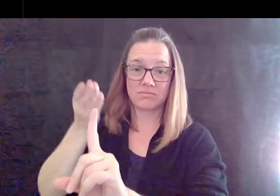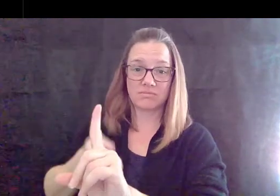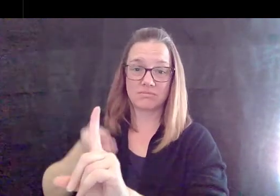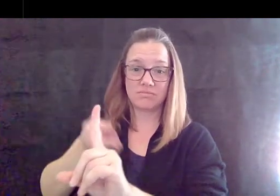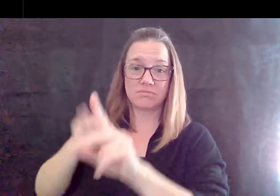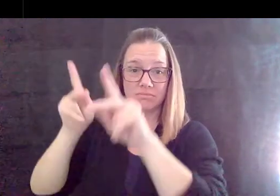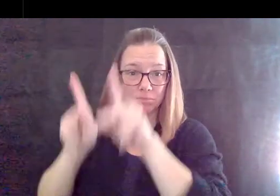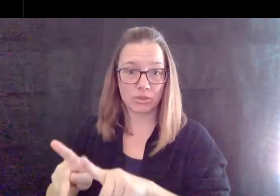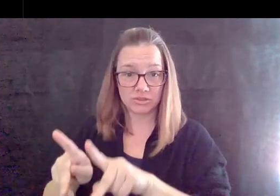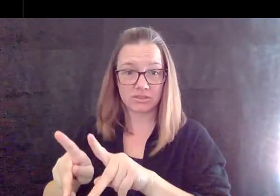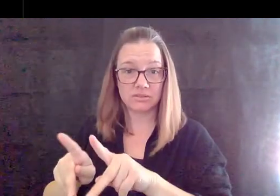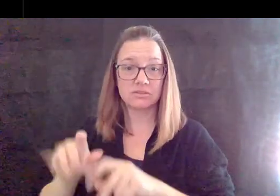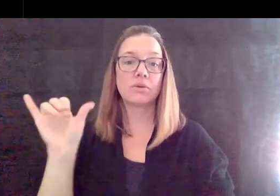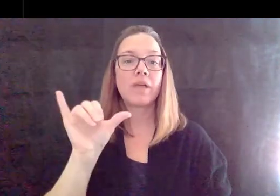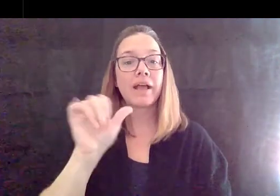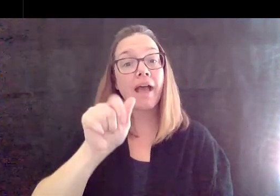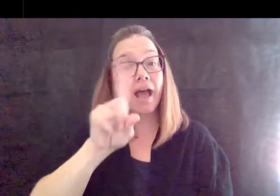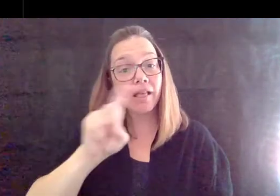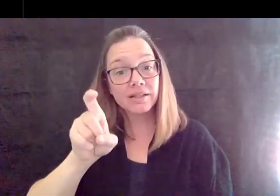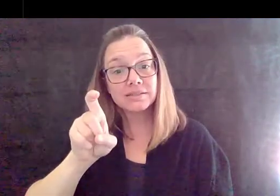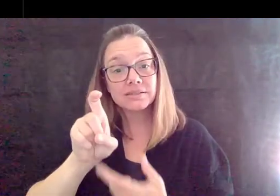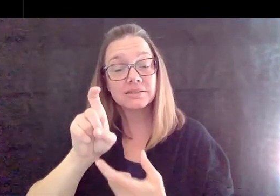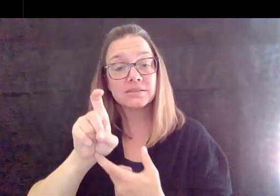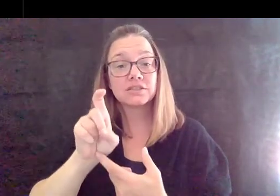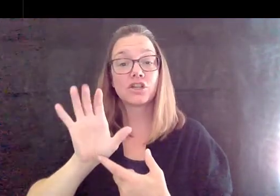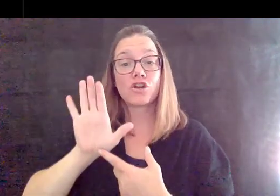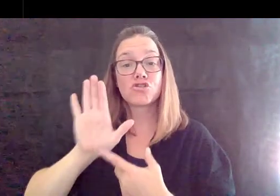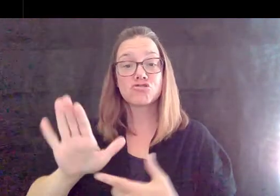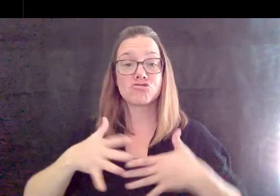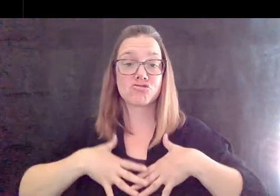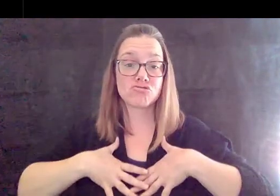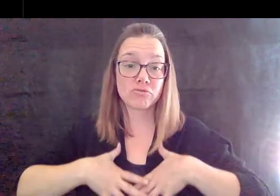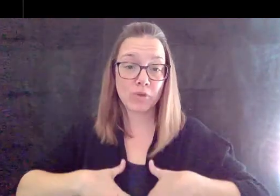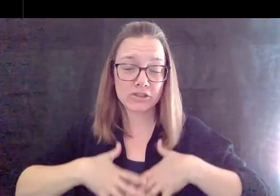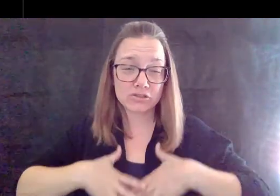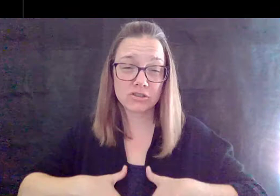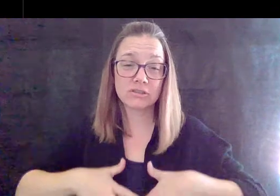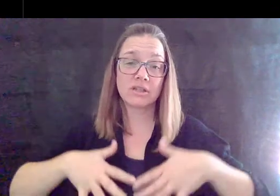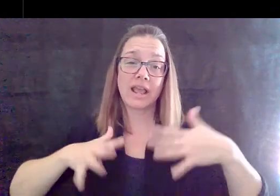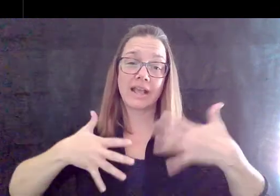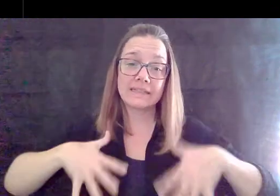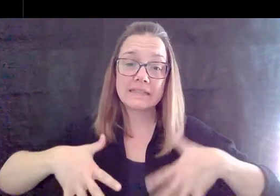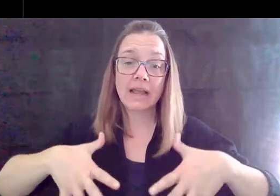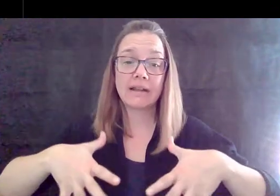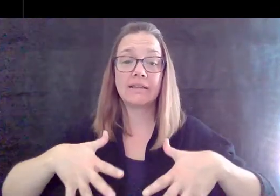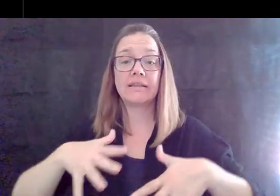So in this case, Alex, with her depression and anxiety